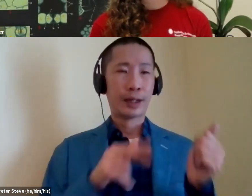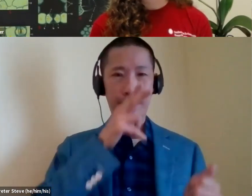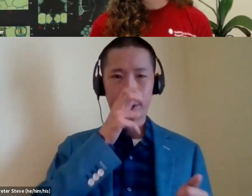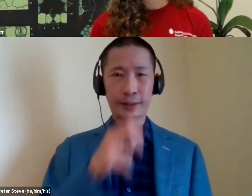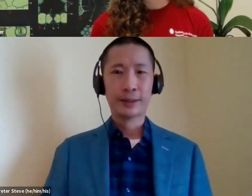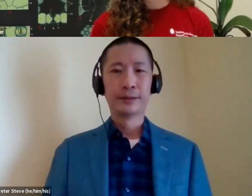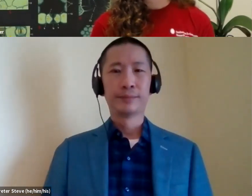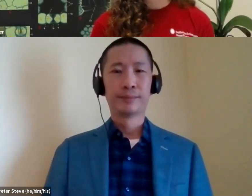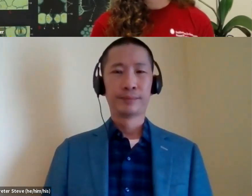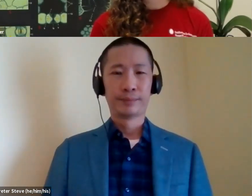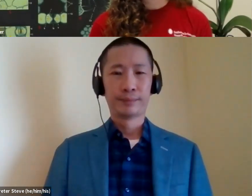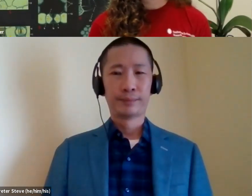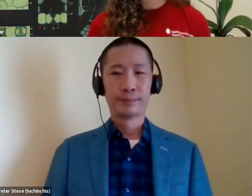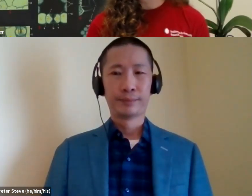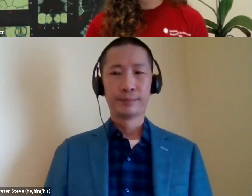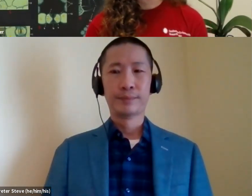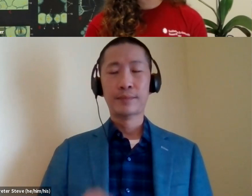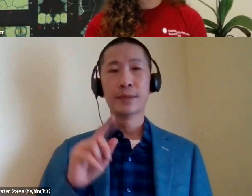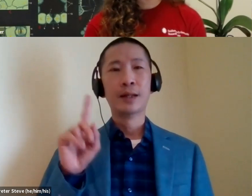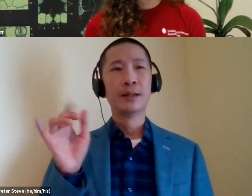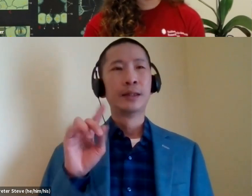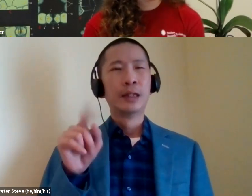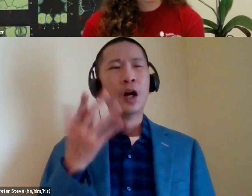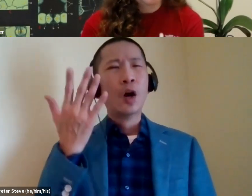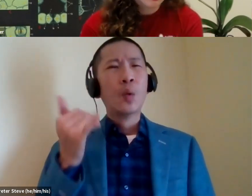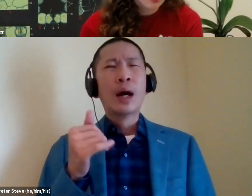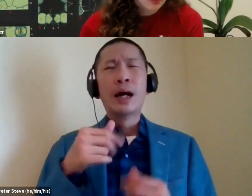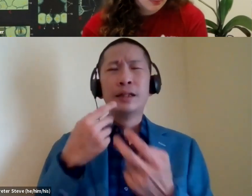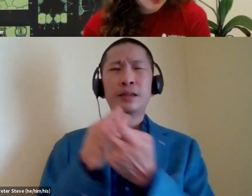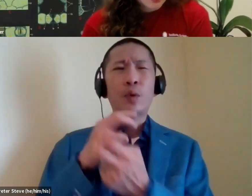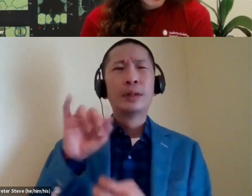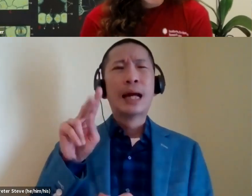Johanna (she/her) - AACPL: So another kind of similar question somebody wanted to know why does poison Ivy or poison oak make you itchy.